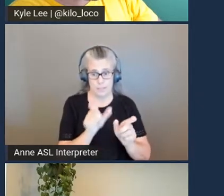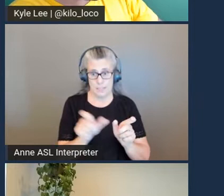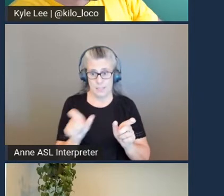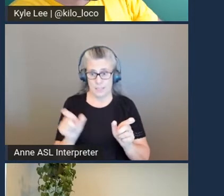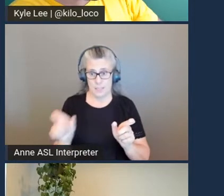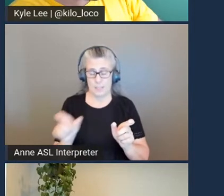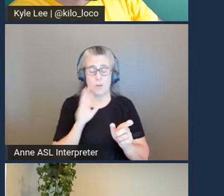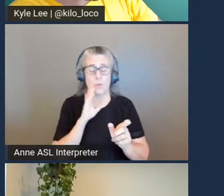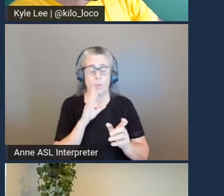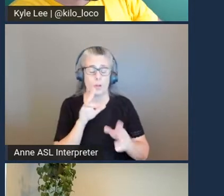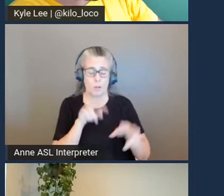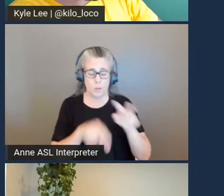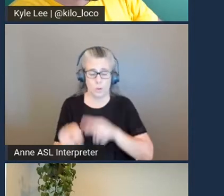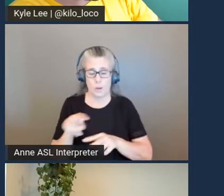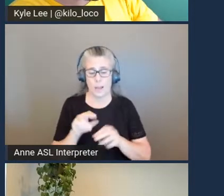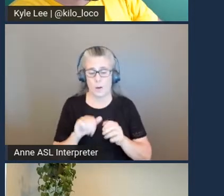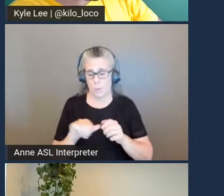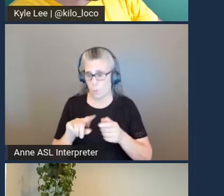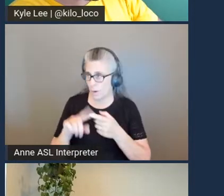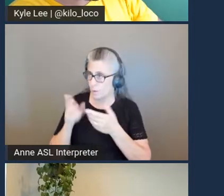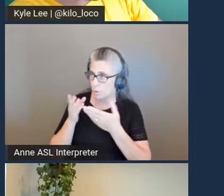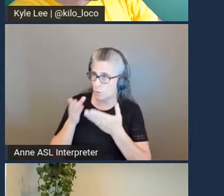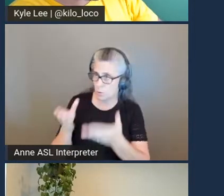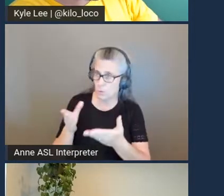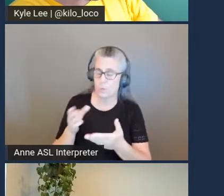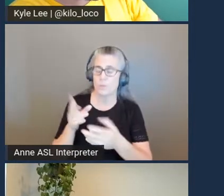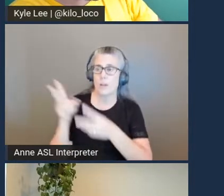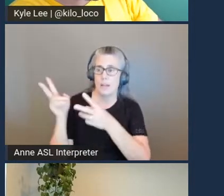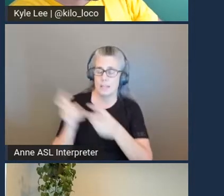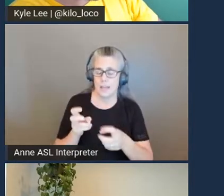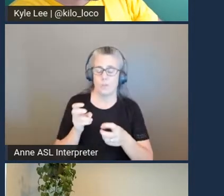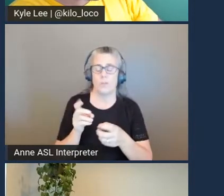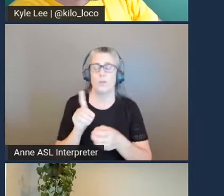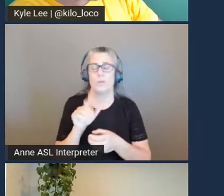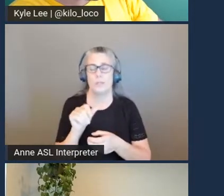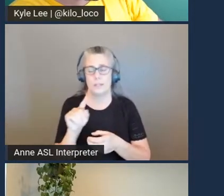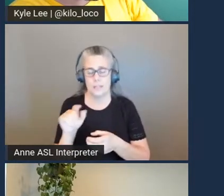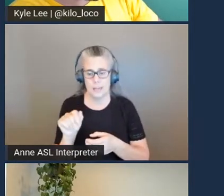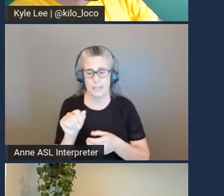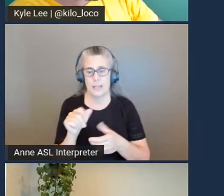Download the data from S3, process your inference and then put the decision back on S3.